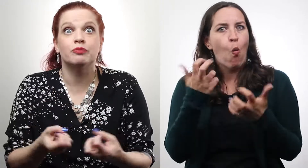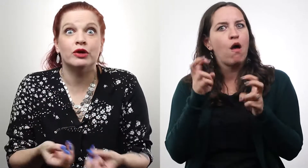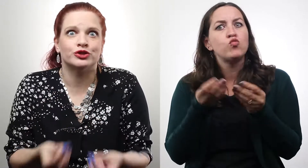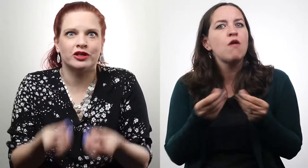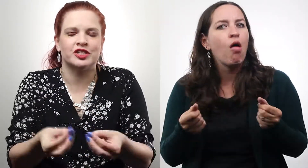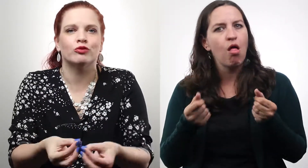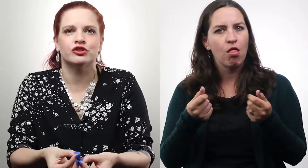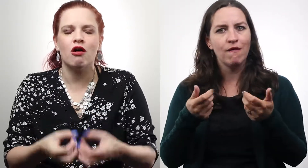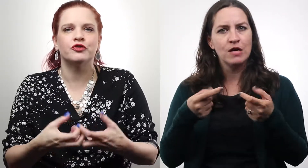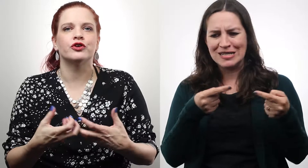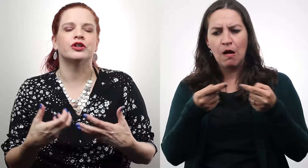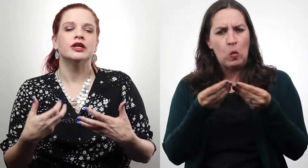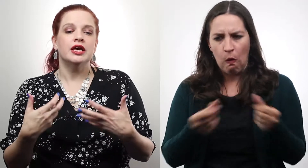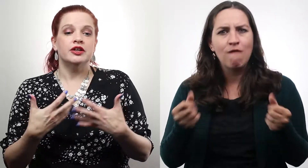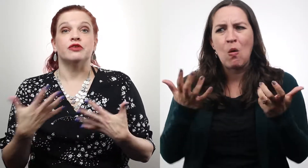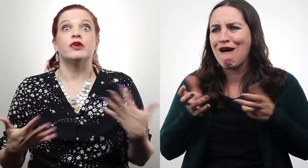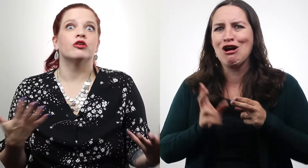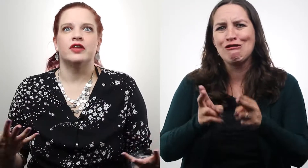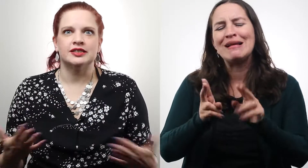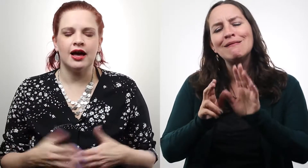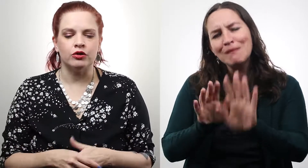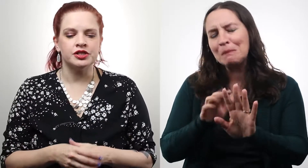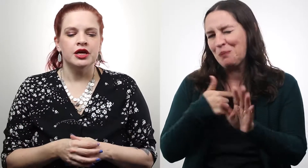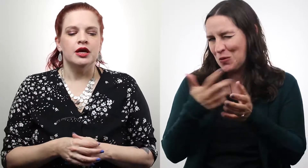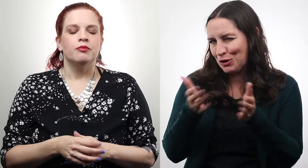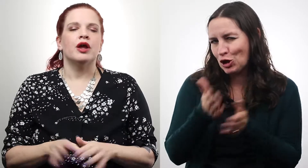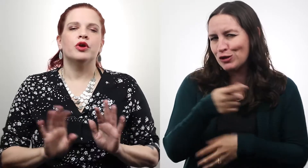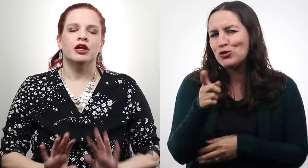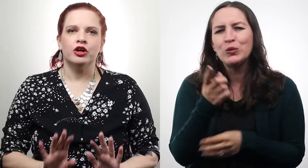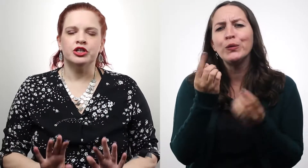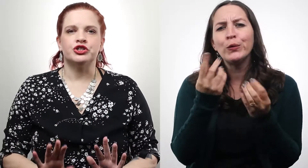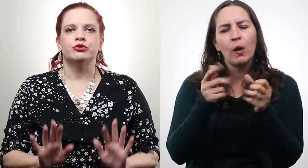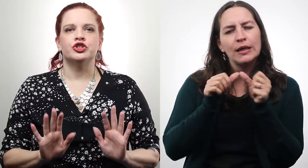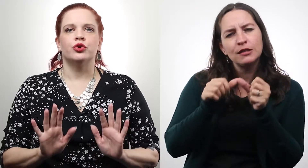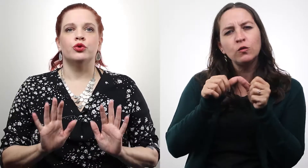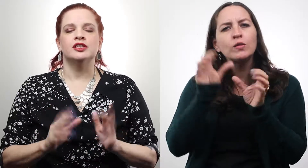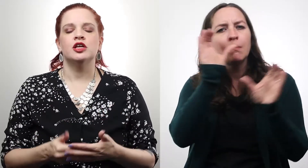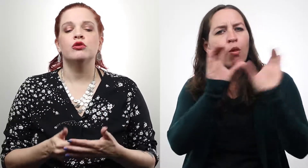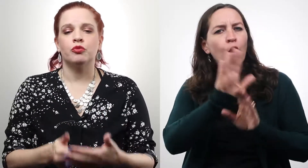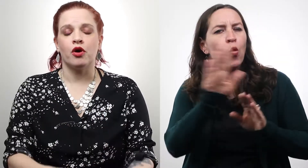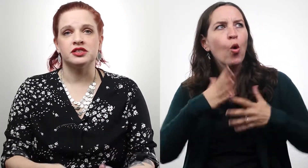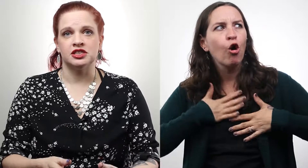to get resolved, for you to figure things out. But I want to encourage you to continue the process